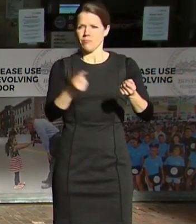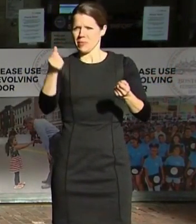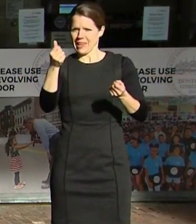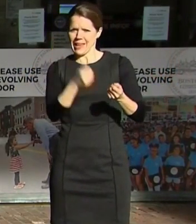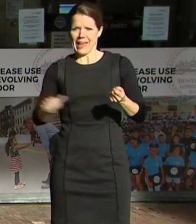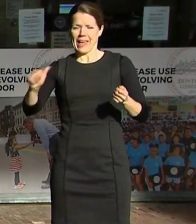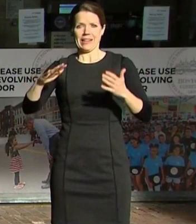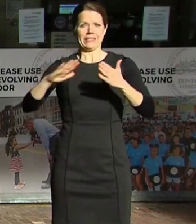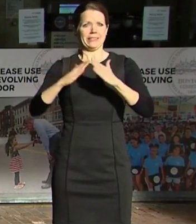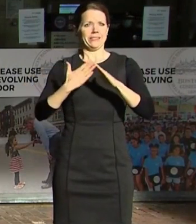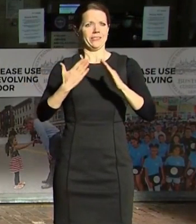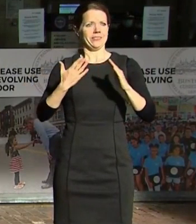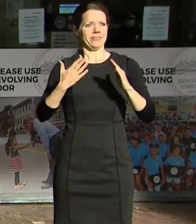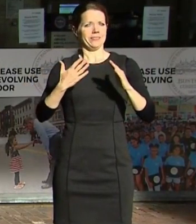DEPARTMENT, THE FIRST RESPONDER